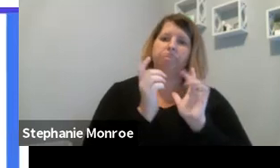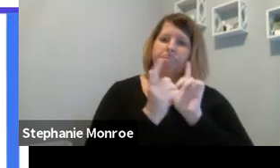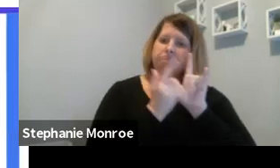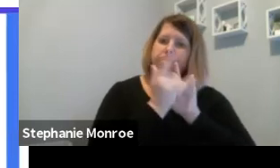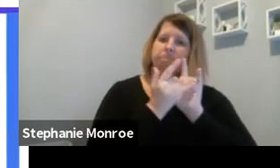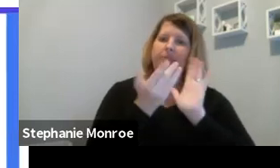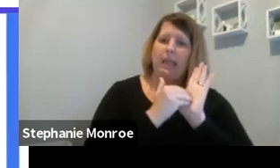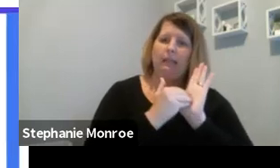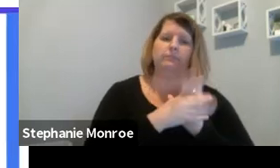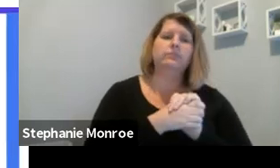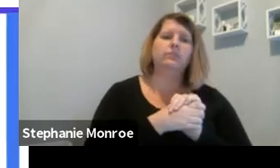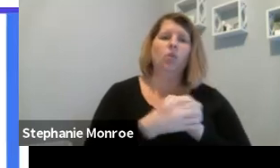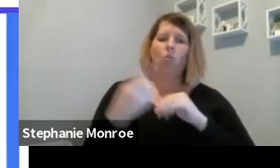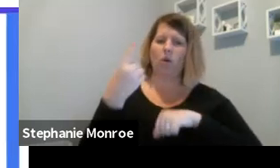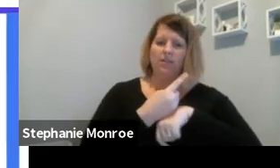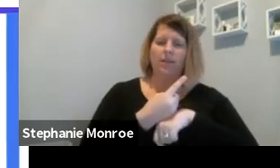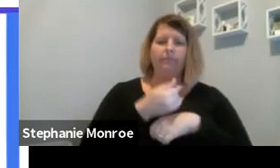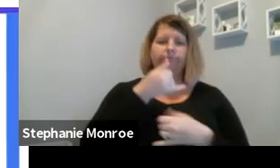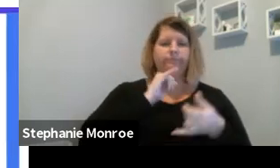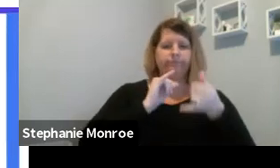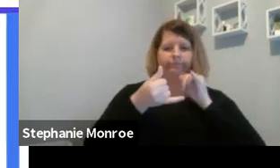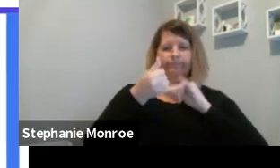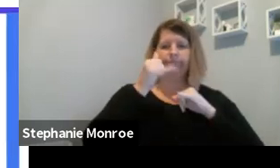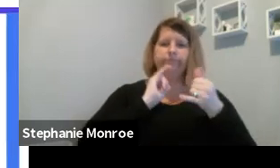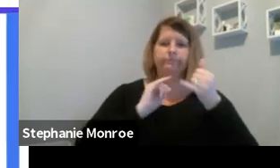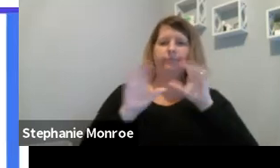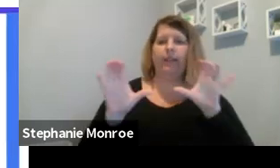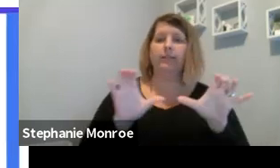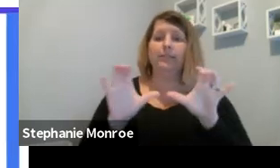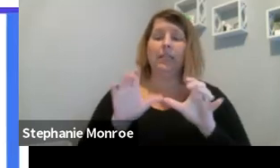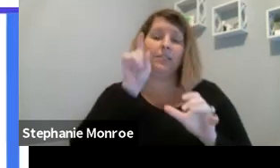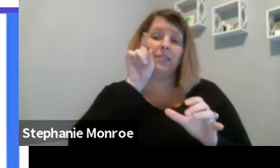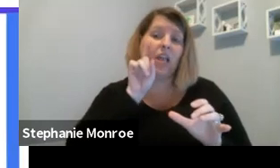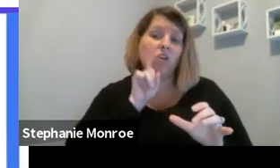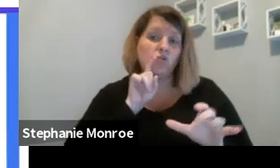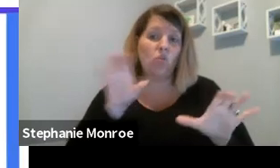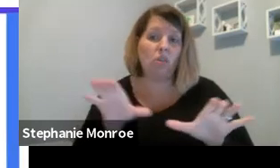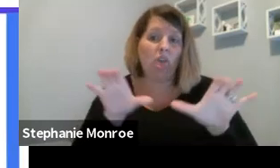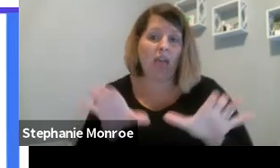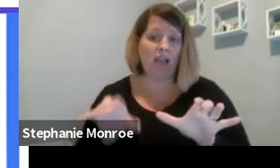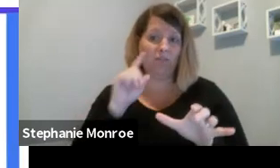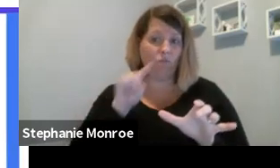One day she has a couple of drinks and performs sexual acts on him.